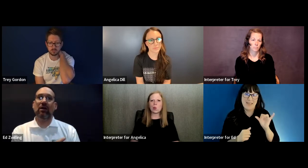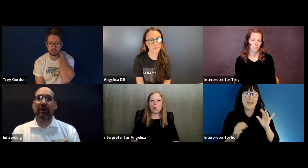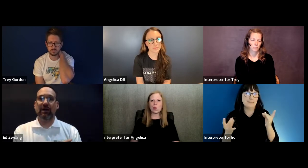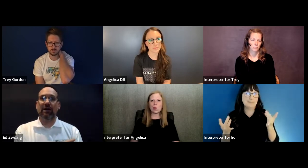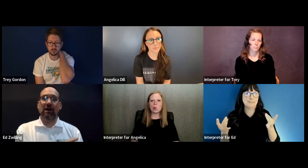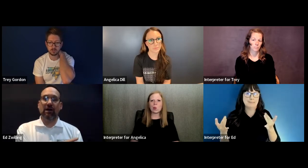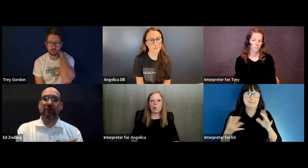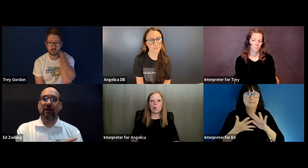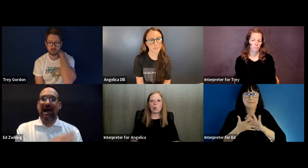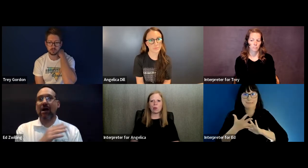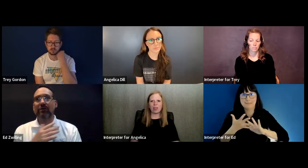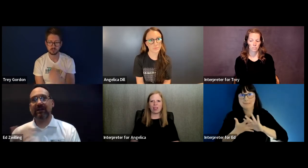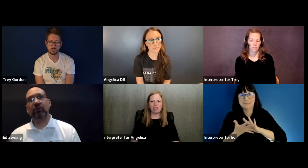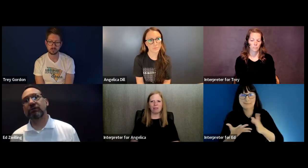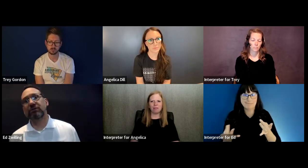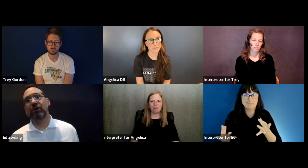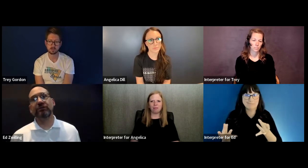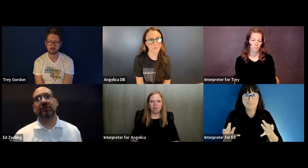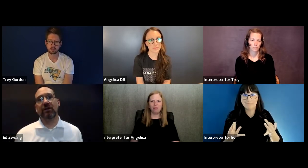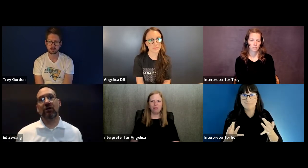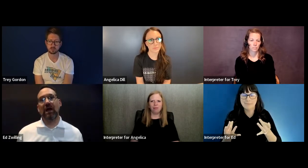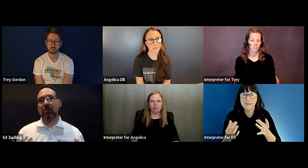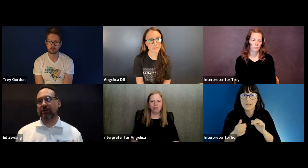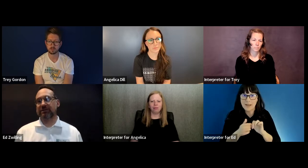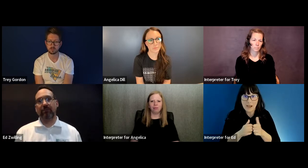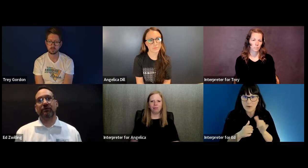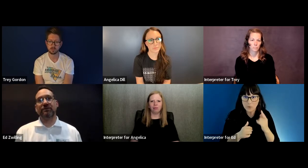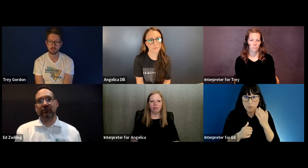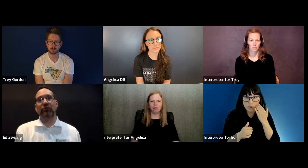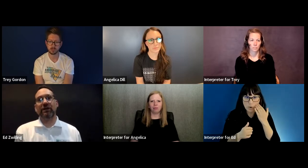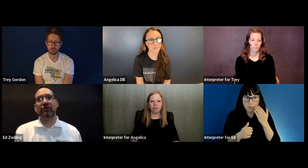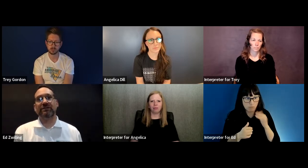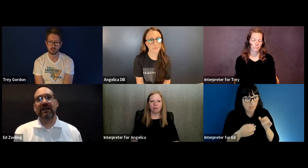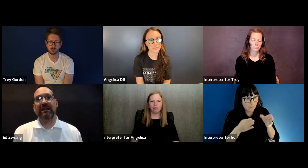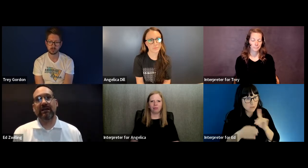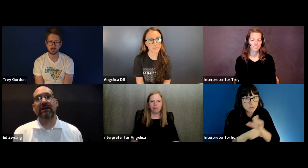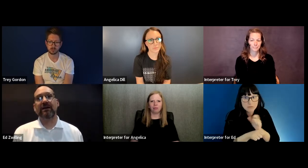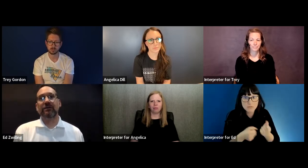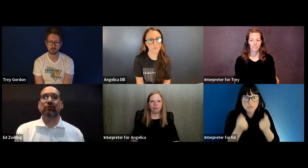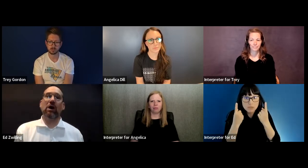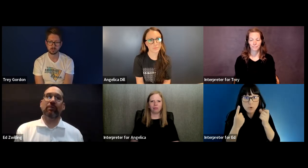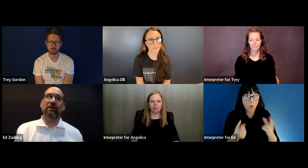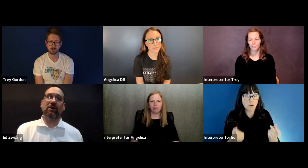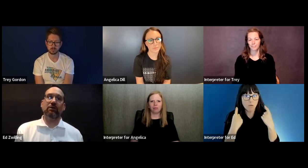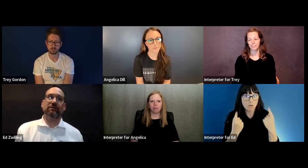area of how is anyone supposed to know how much that person is really understanding swapping notes